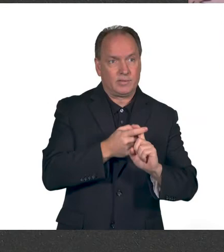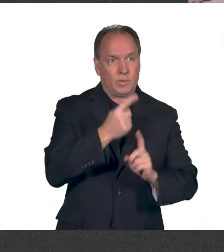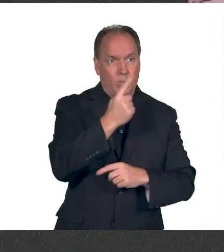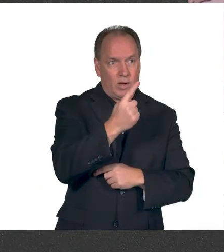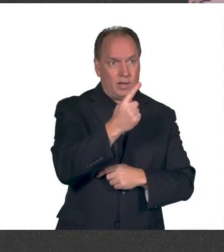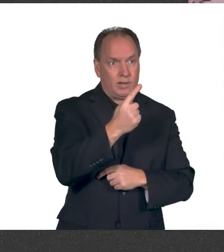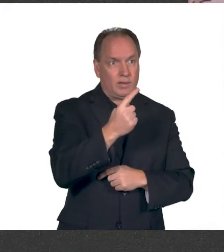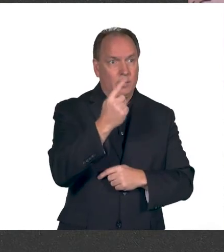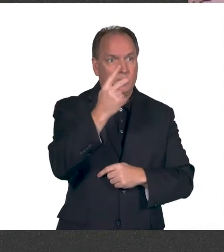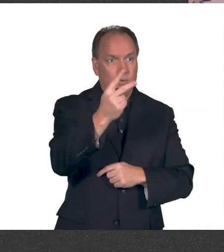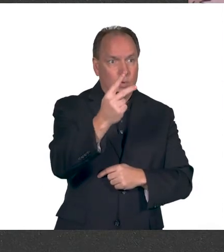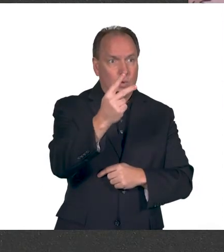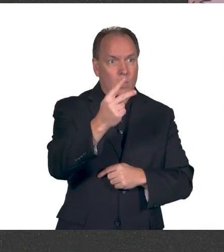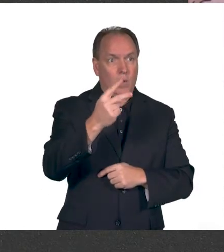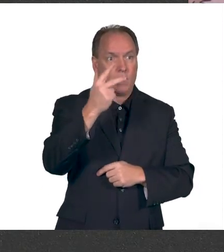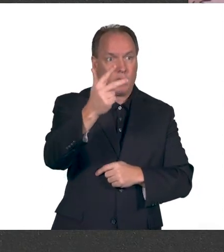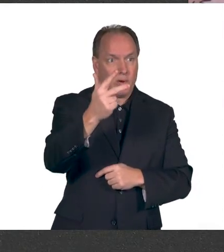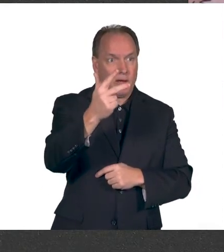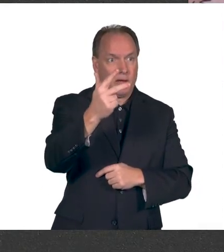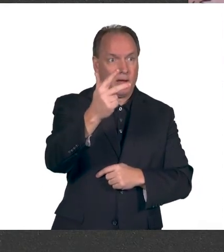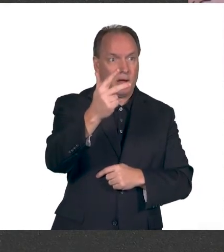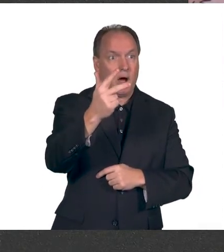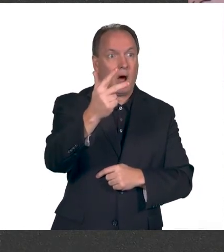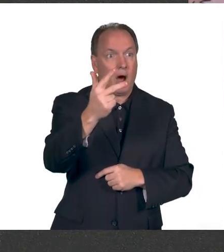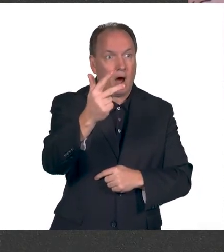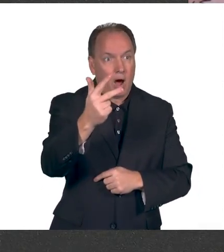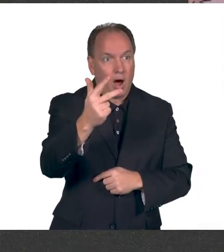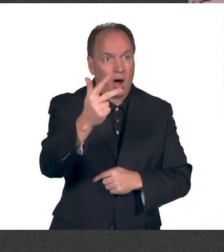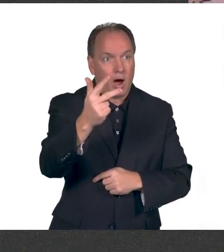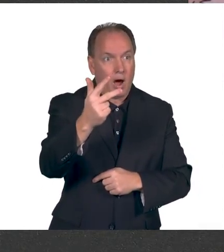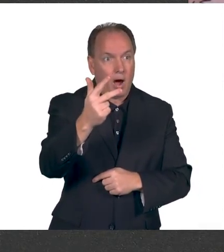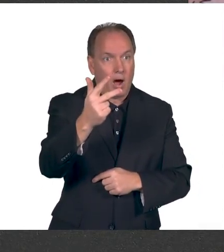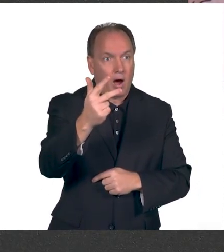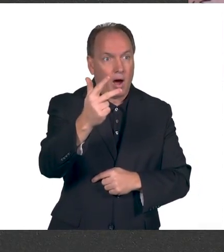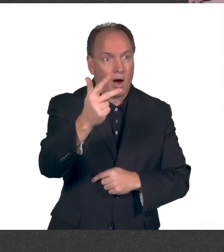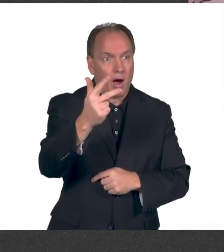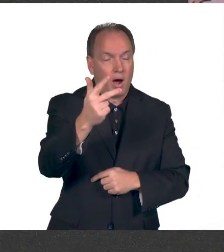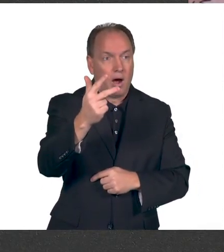One, two, three, these are the friends that are missing,